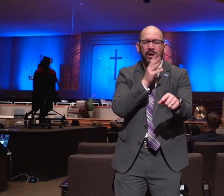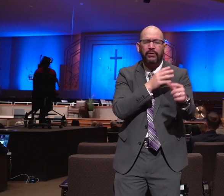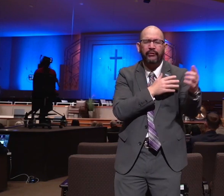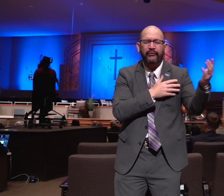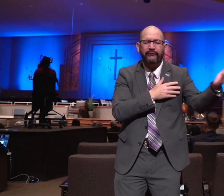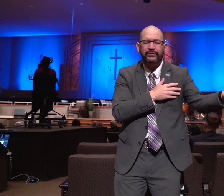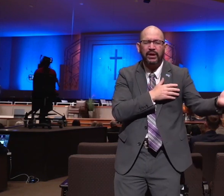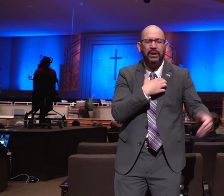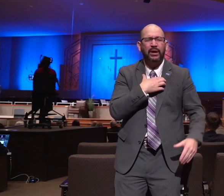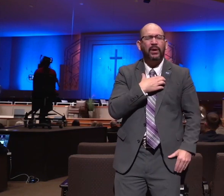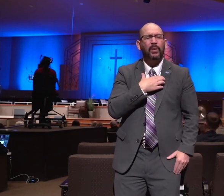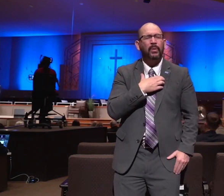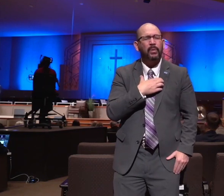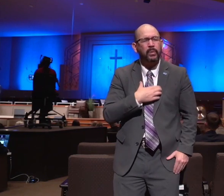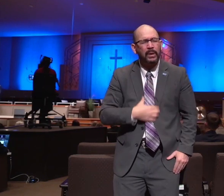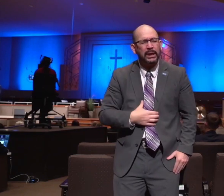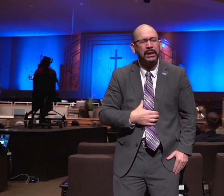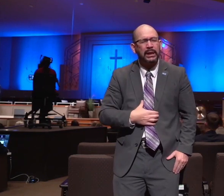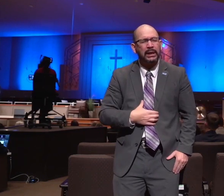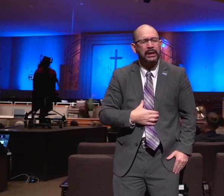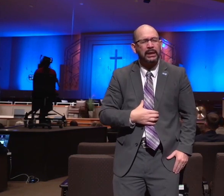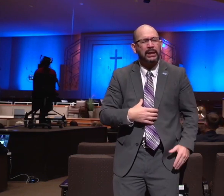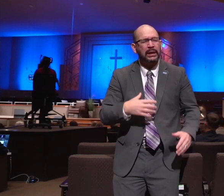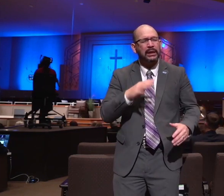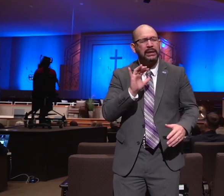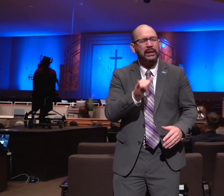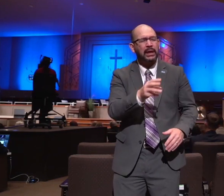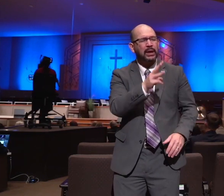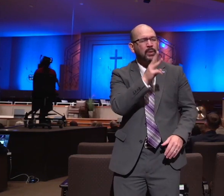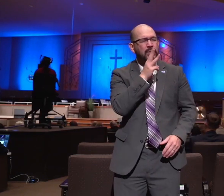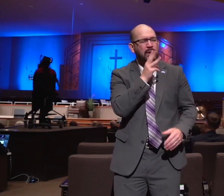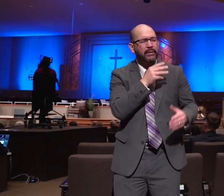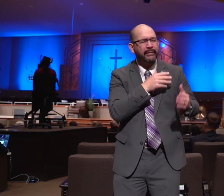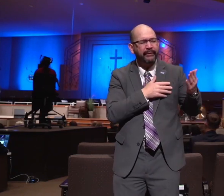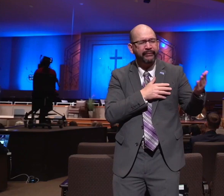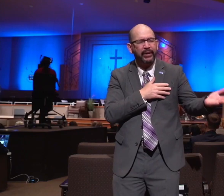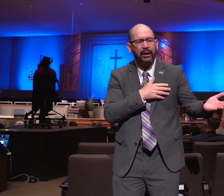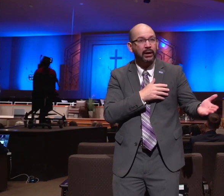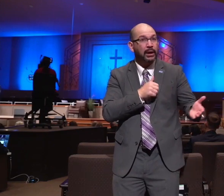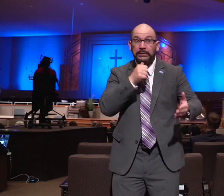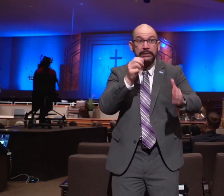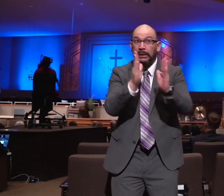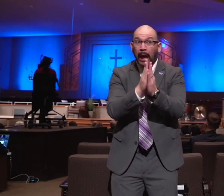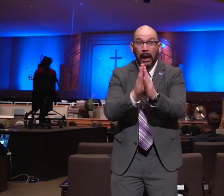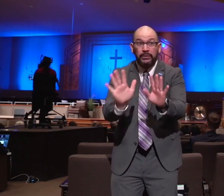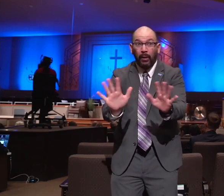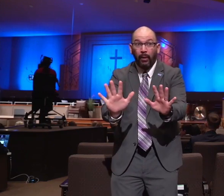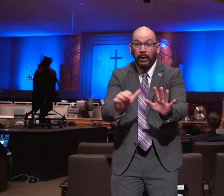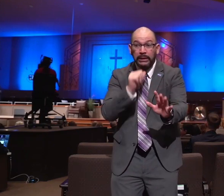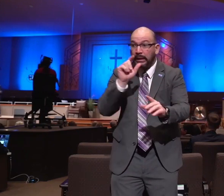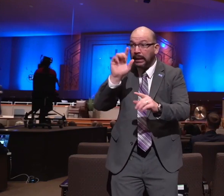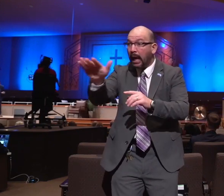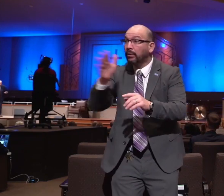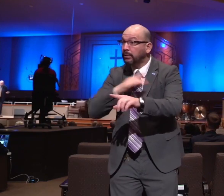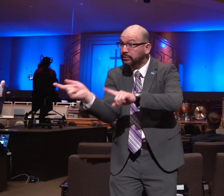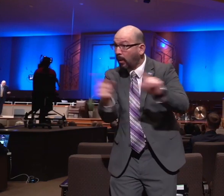what I wouldn't give for some of that water from the well of